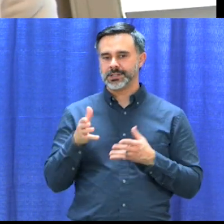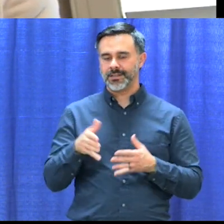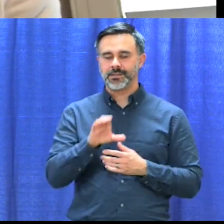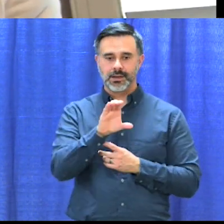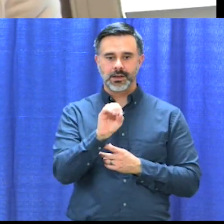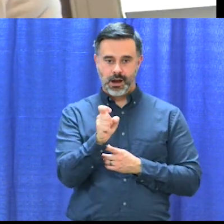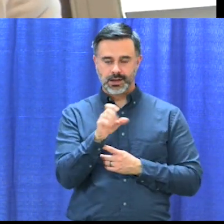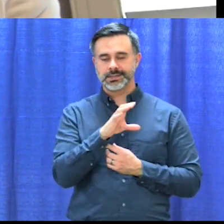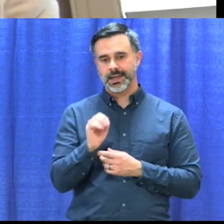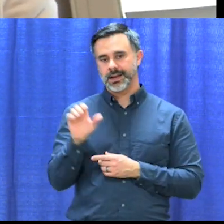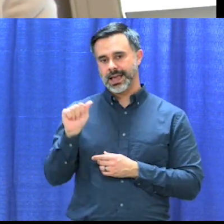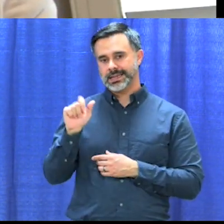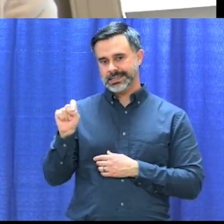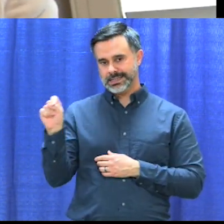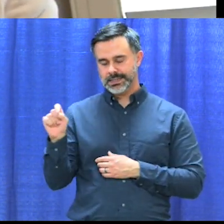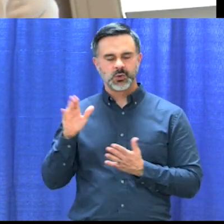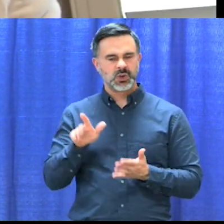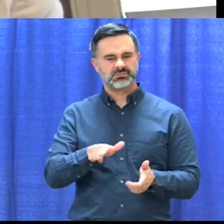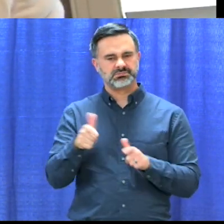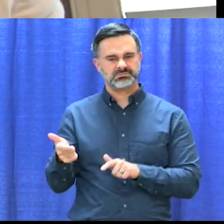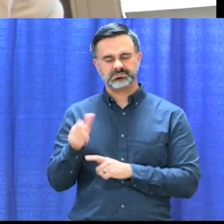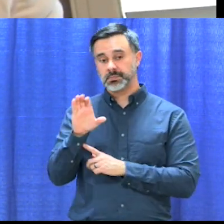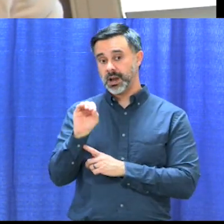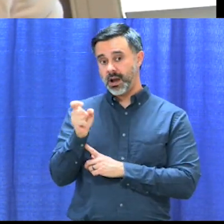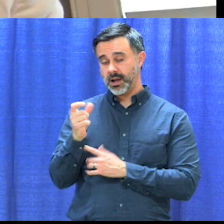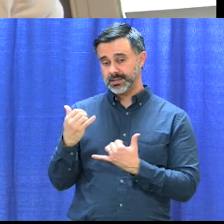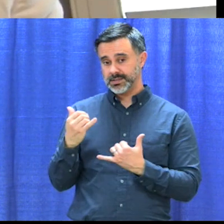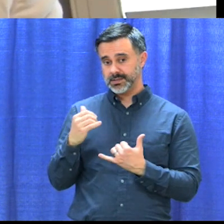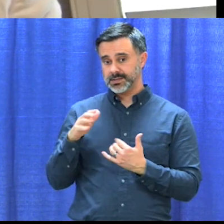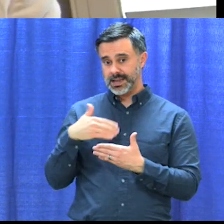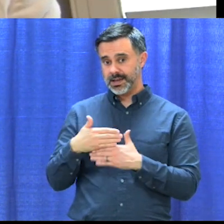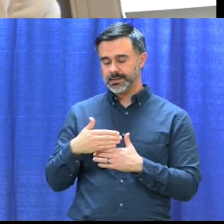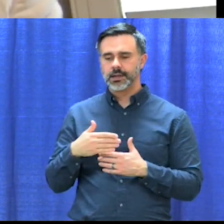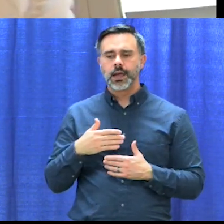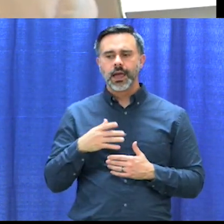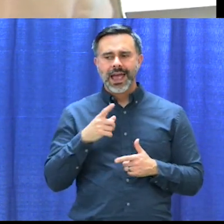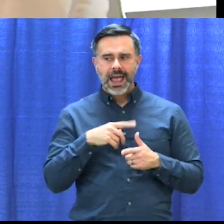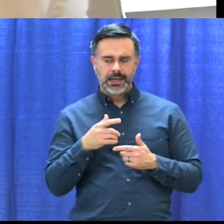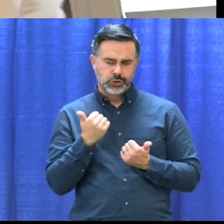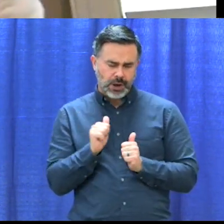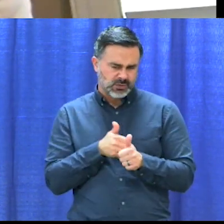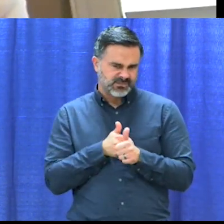So I'm going to move to the representative from Cox and I'm going to ask folks to try and stay to the three to four minutes.